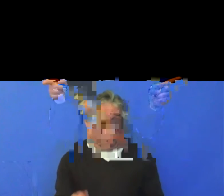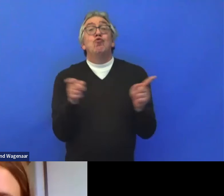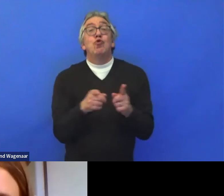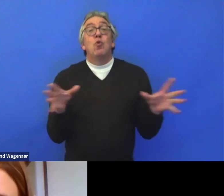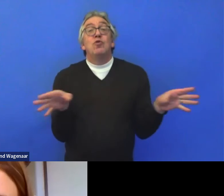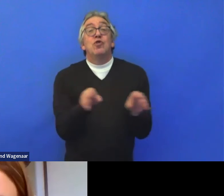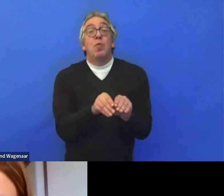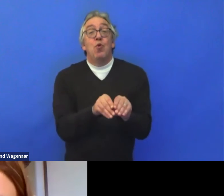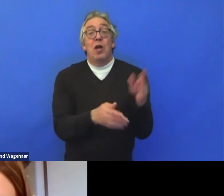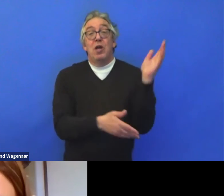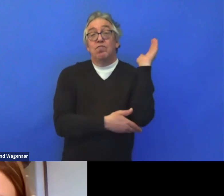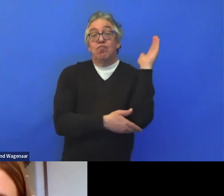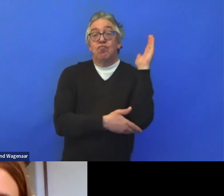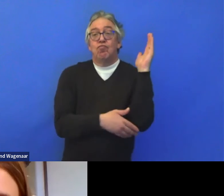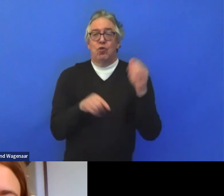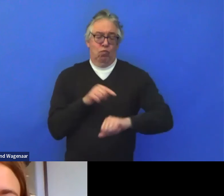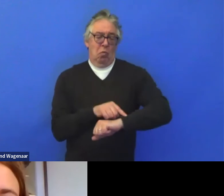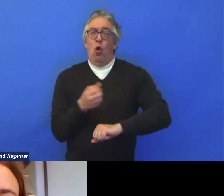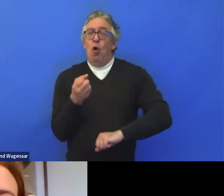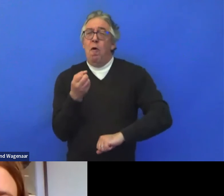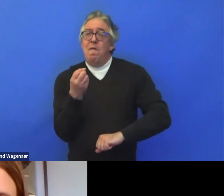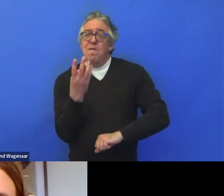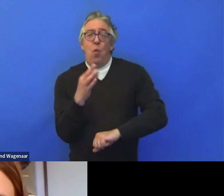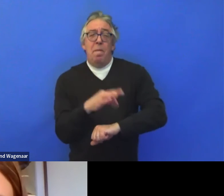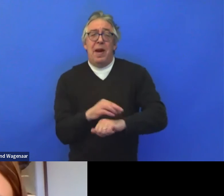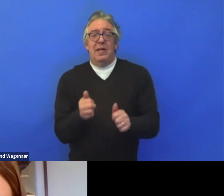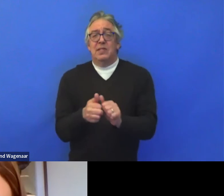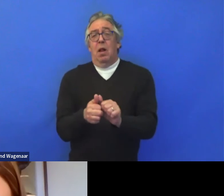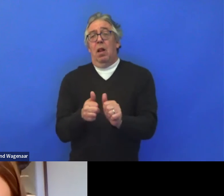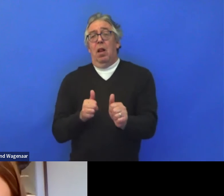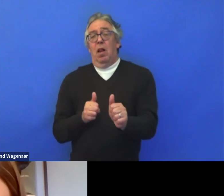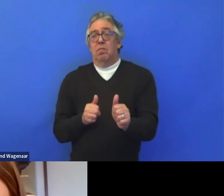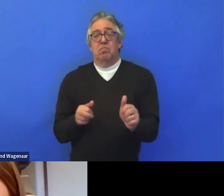We're few minutes behind, I hope we can make up some time.